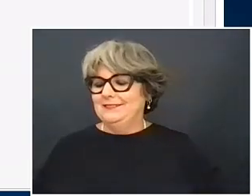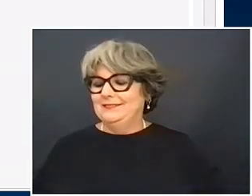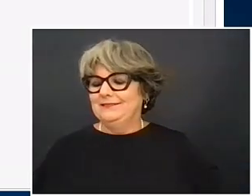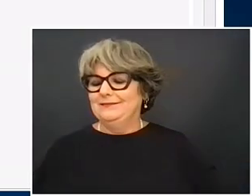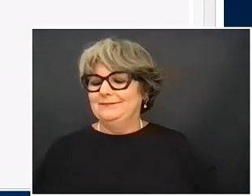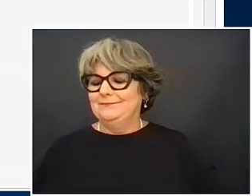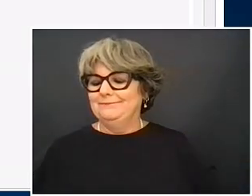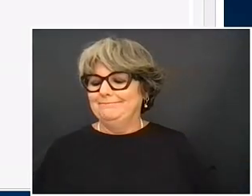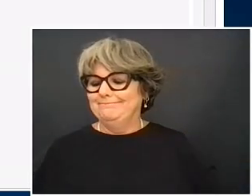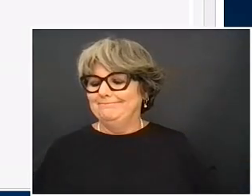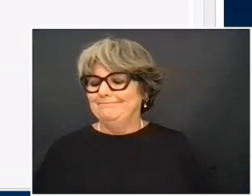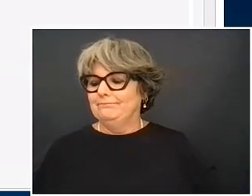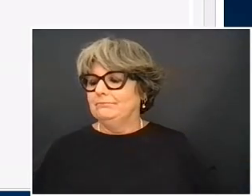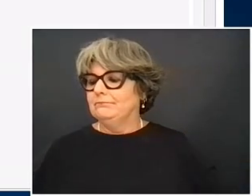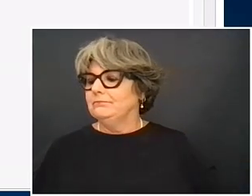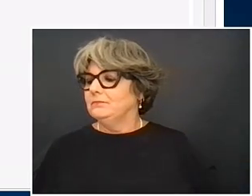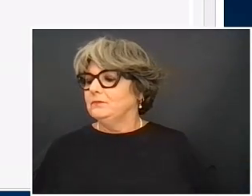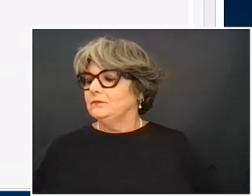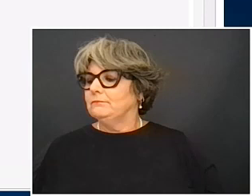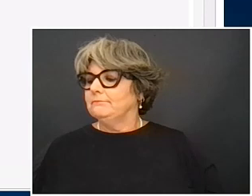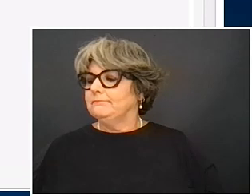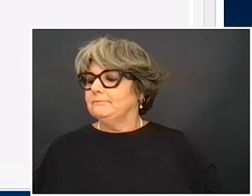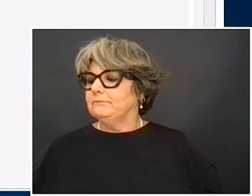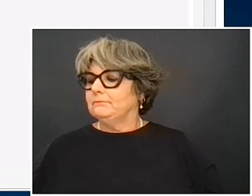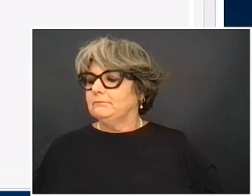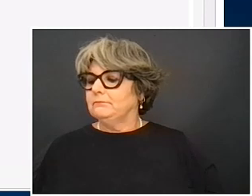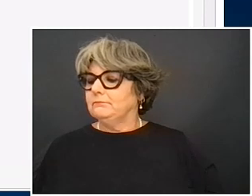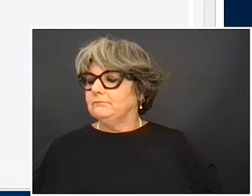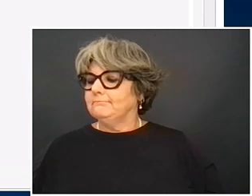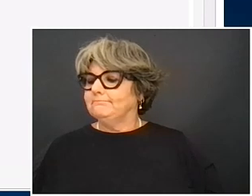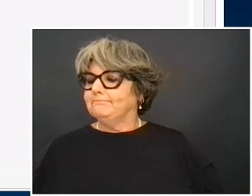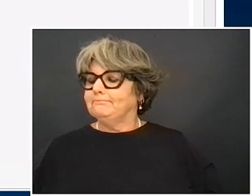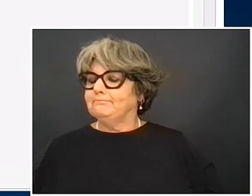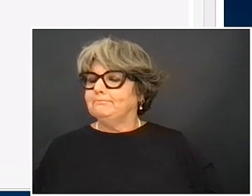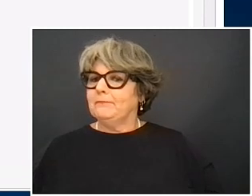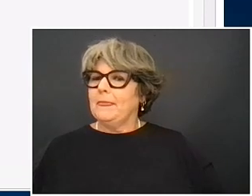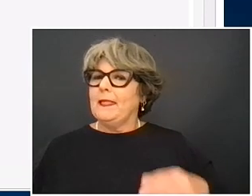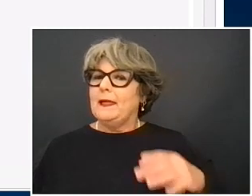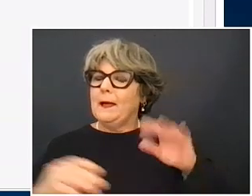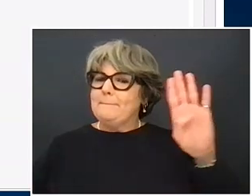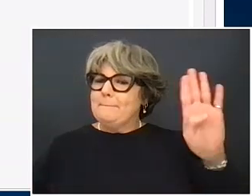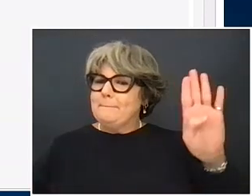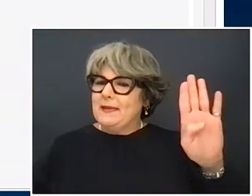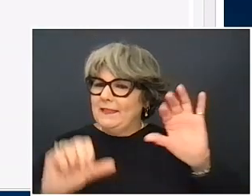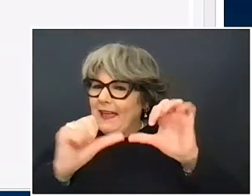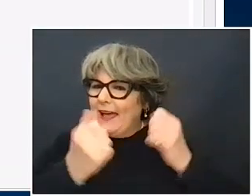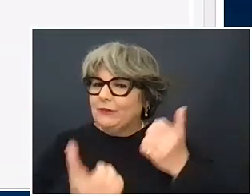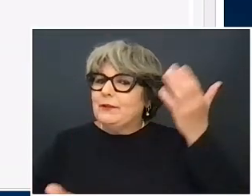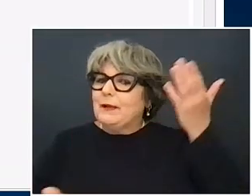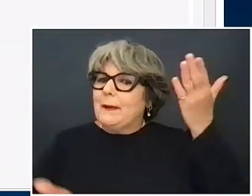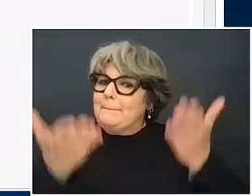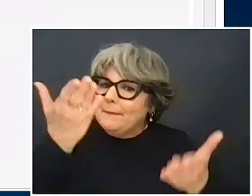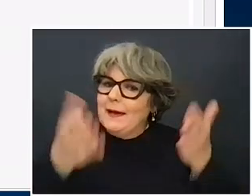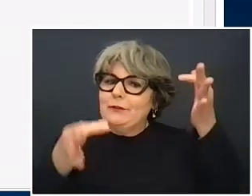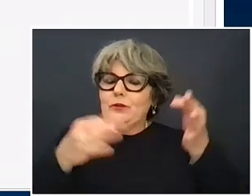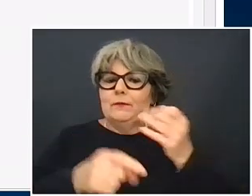Yes, I have a comment on the new language in (b), the agency may determine the appropriate composition of the evaluation